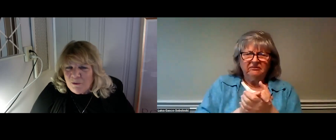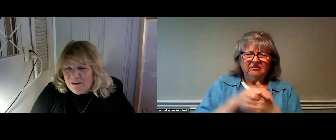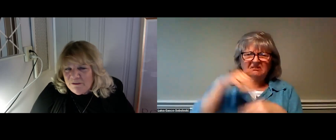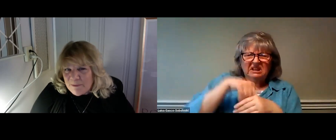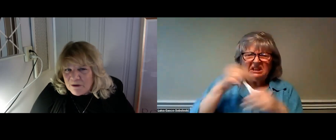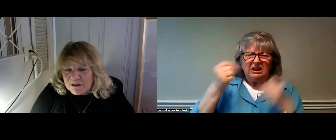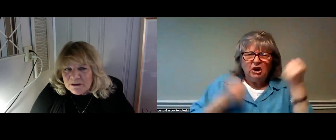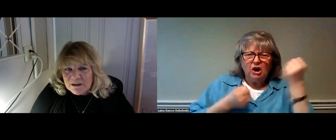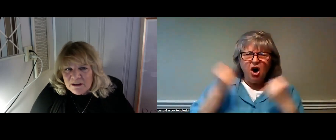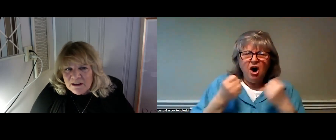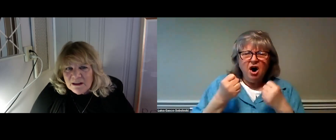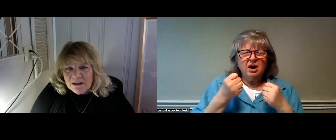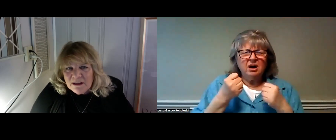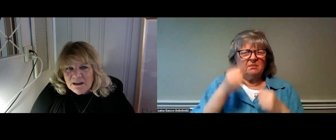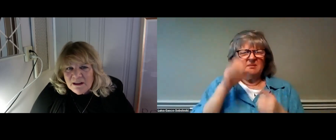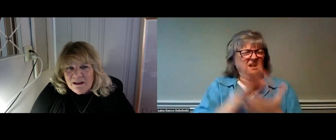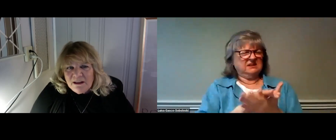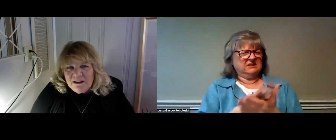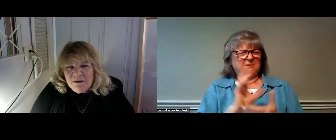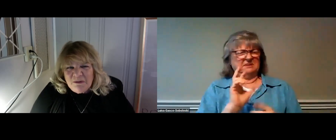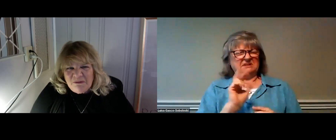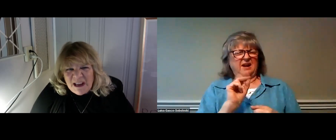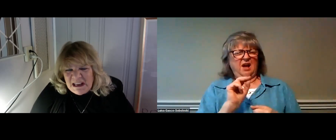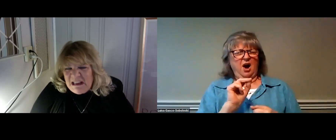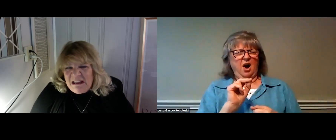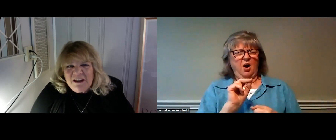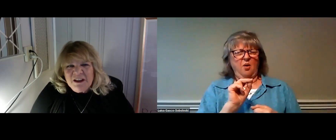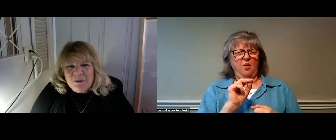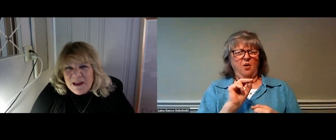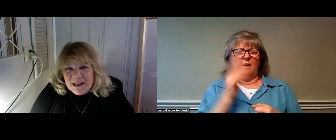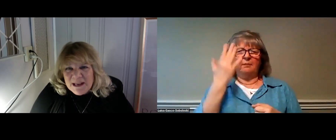wife about? You were fighting you were waiting in